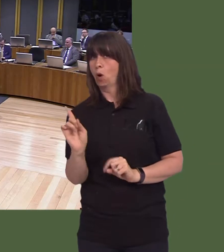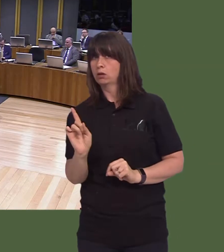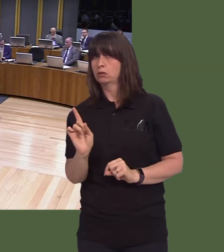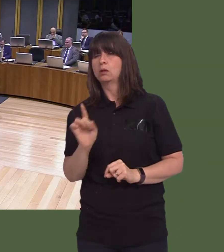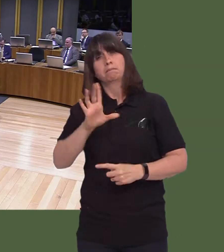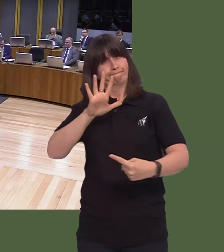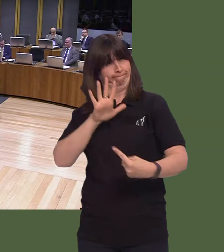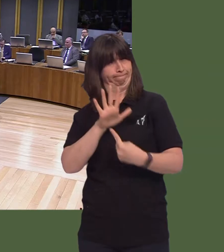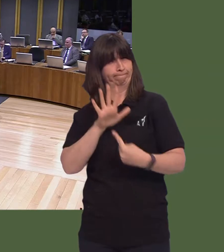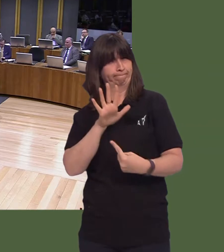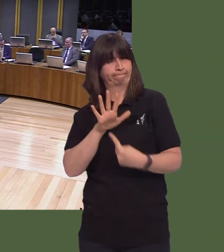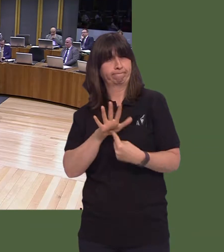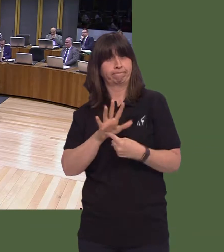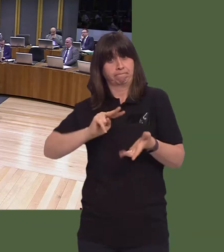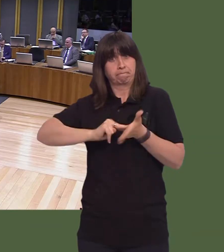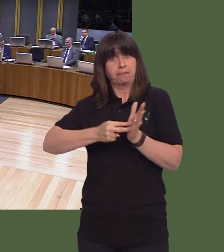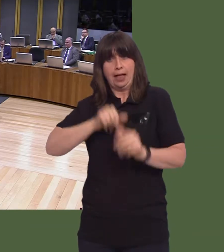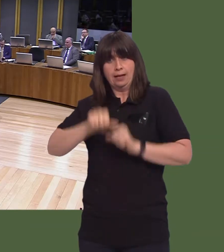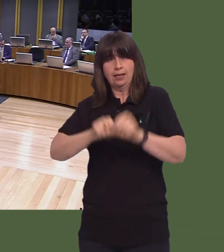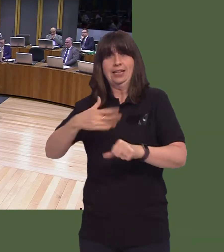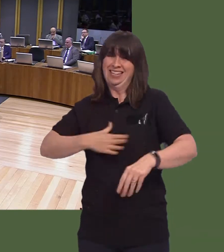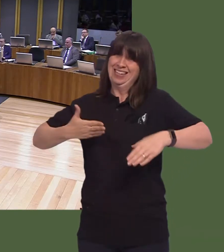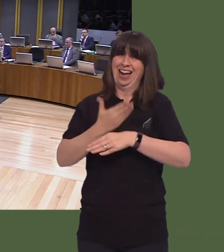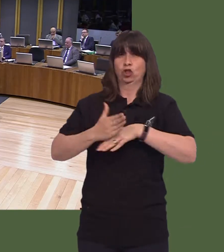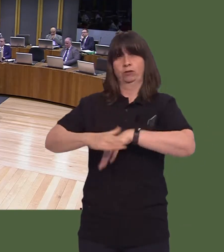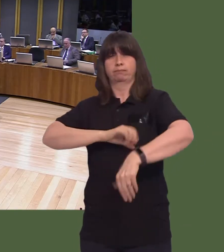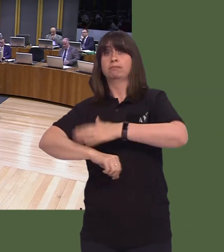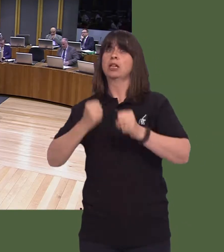of course, that the plan is acted upon and that is what we intend to do as a Government.